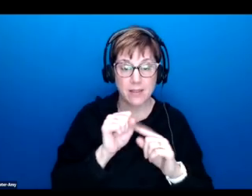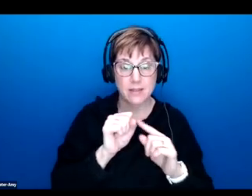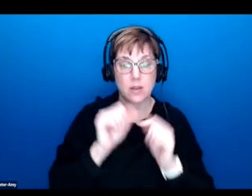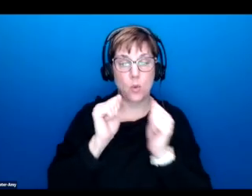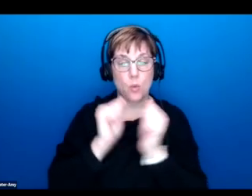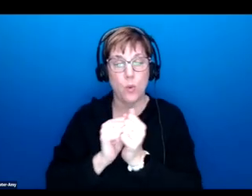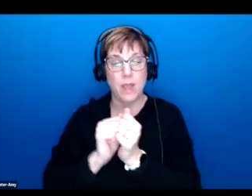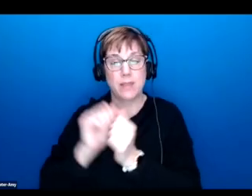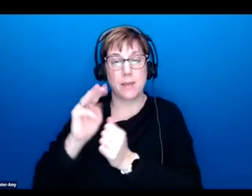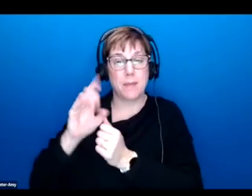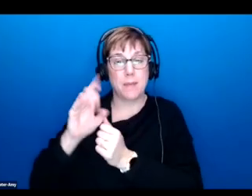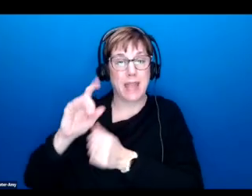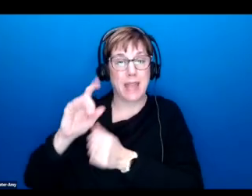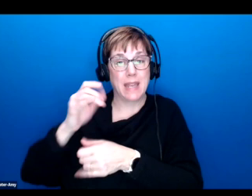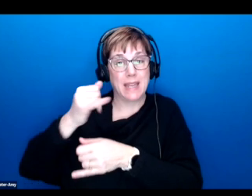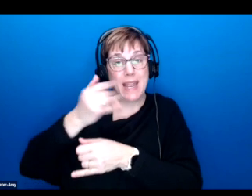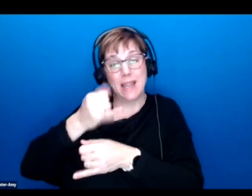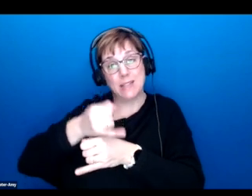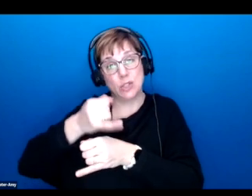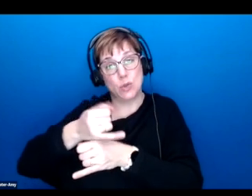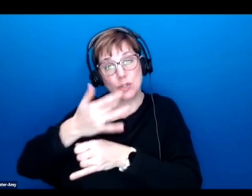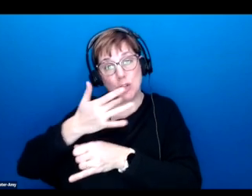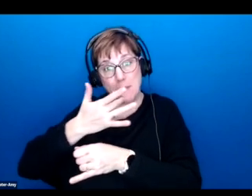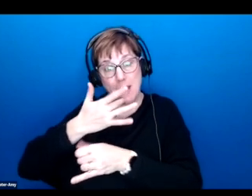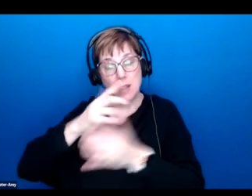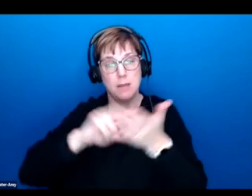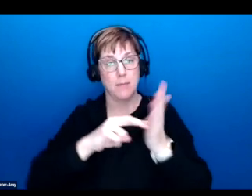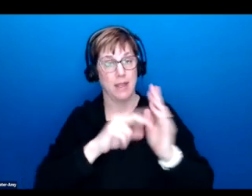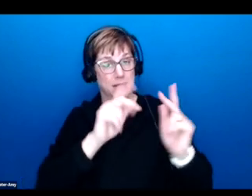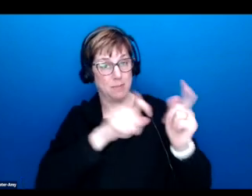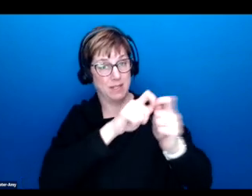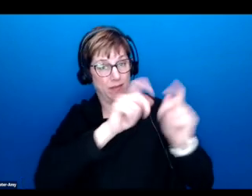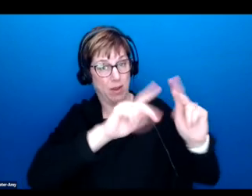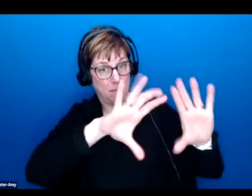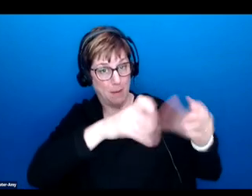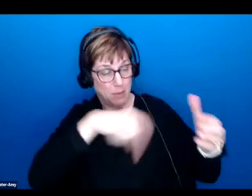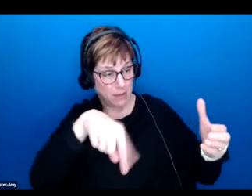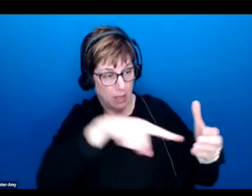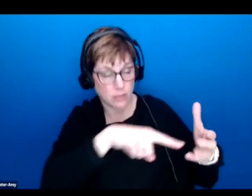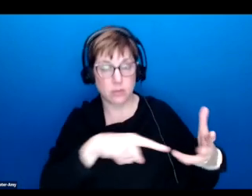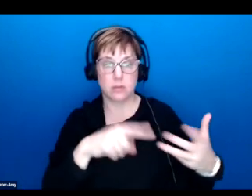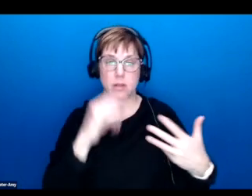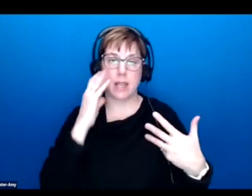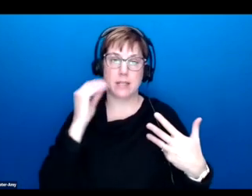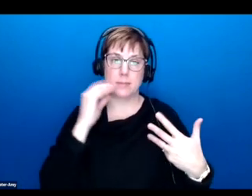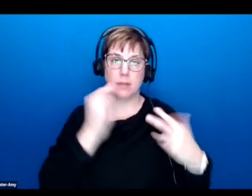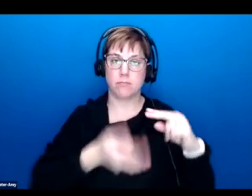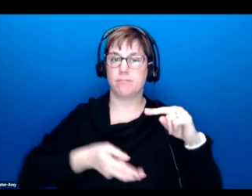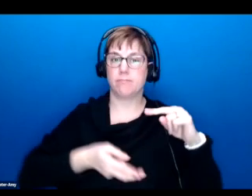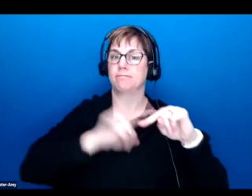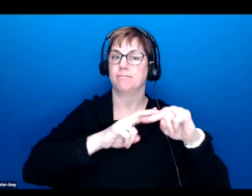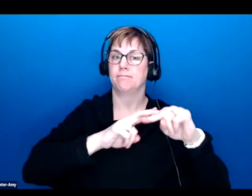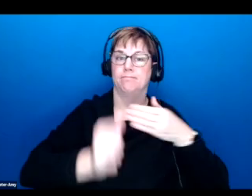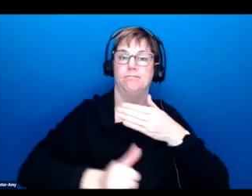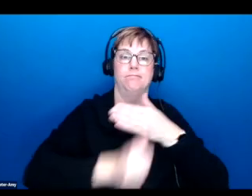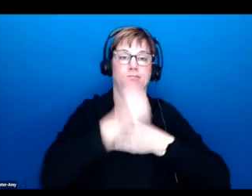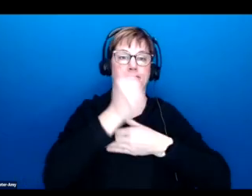results in specific populations experiencing increased risk of institutionalization.